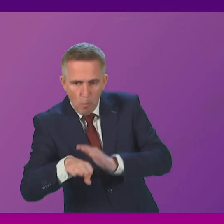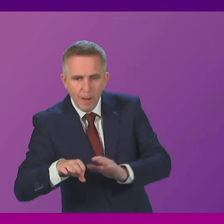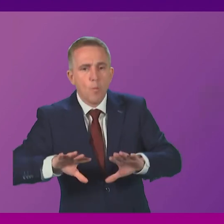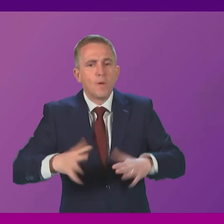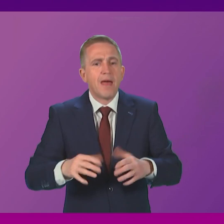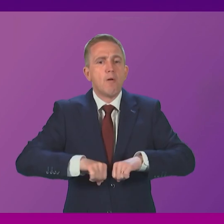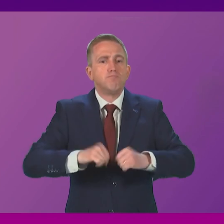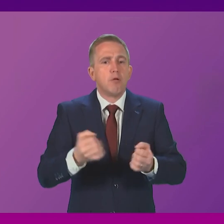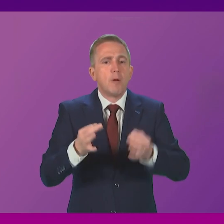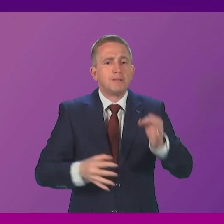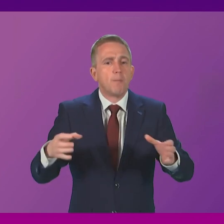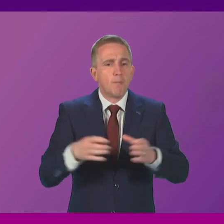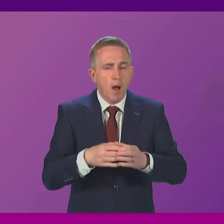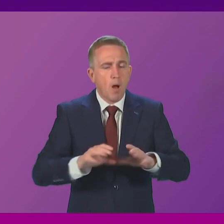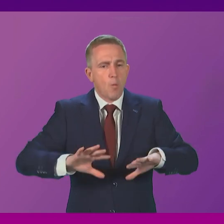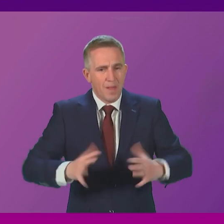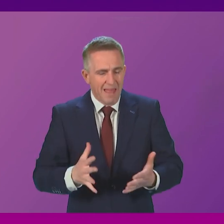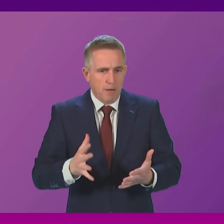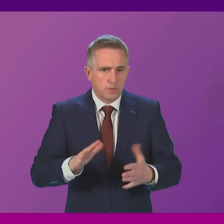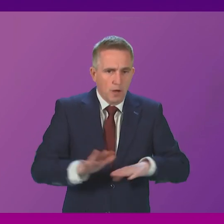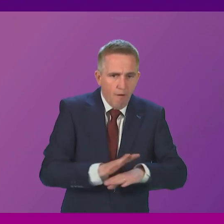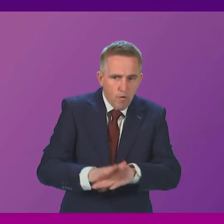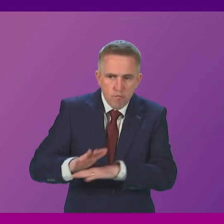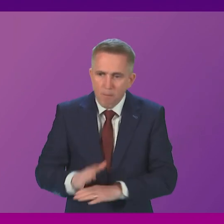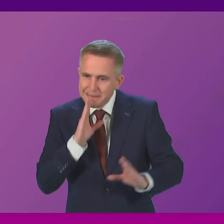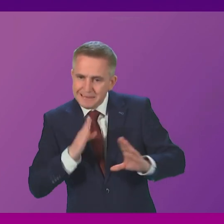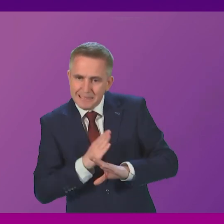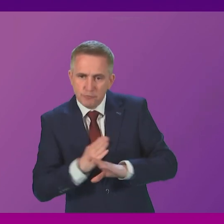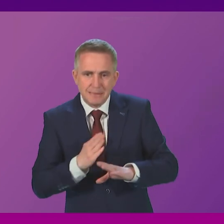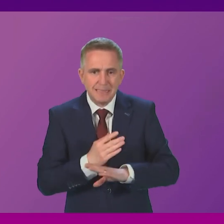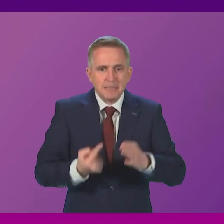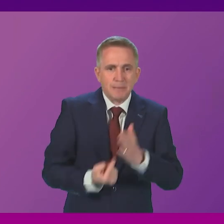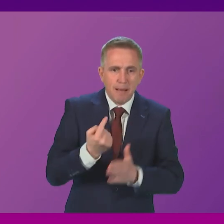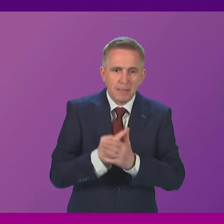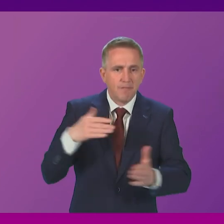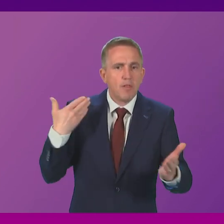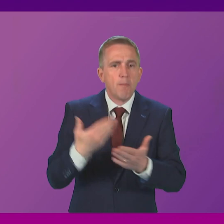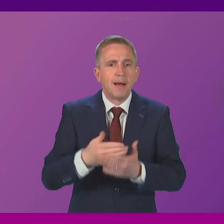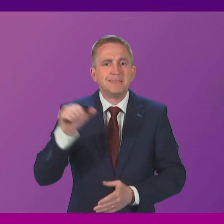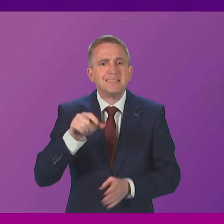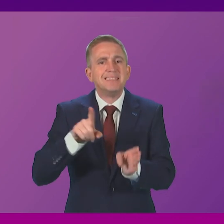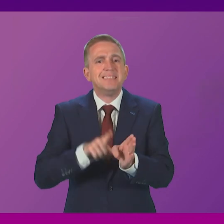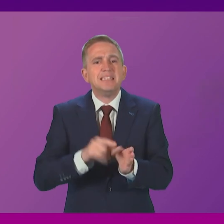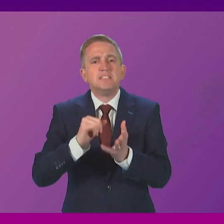who is without the culture of secrecy and cover-up that has been the hallmark of 16 years of SNP Government.